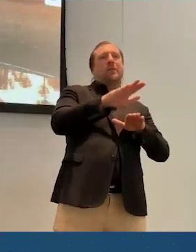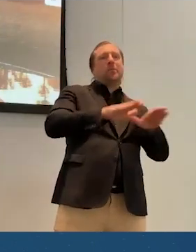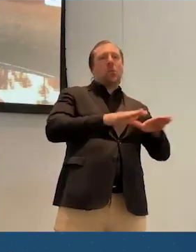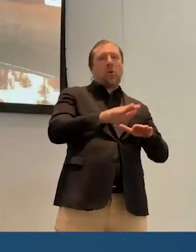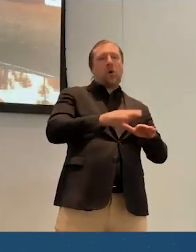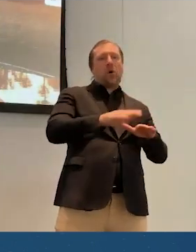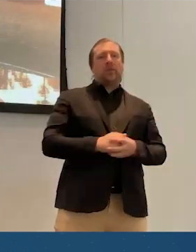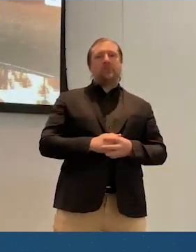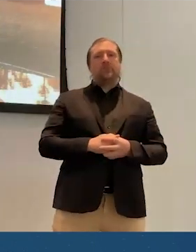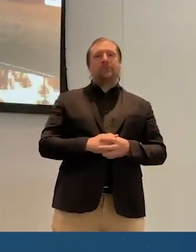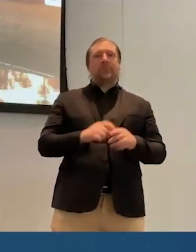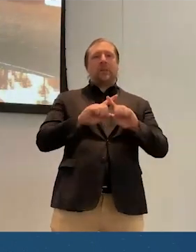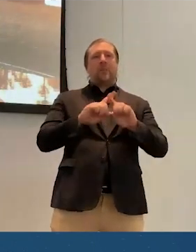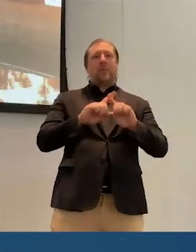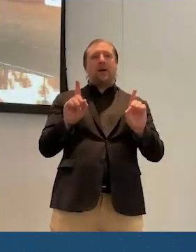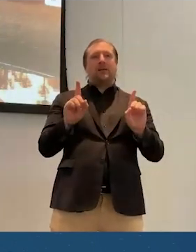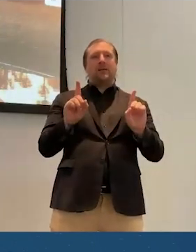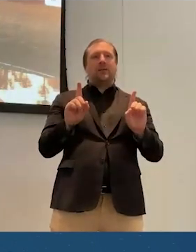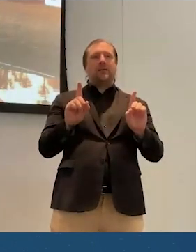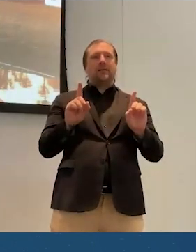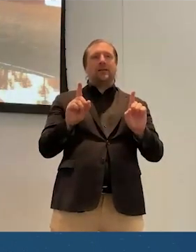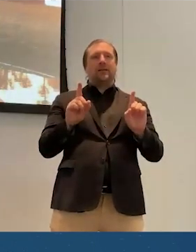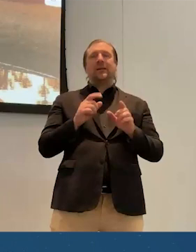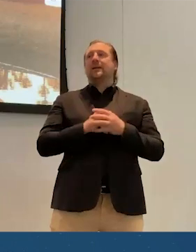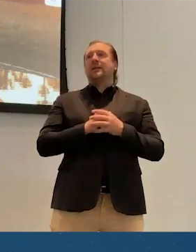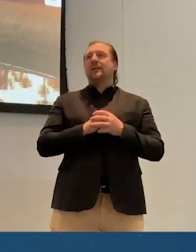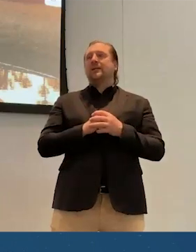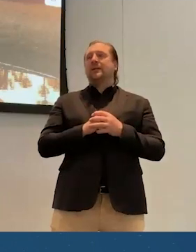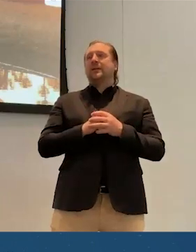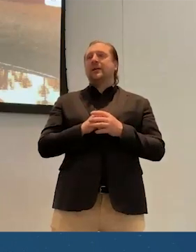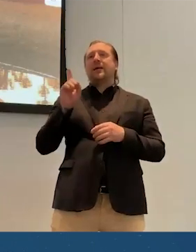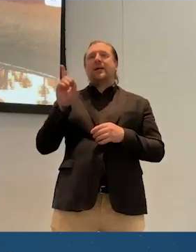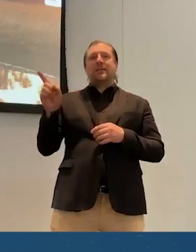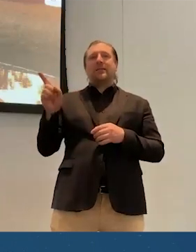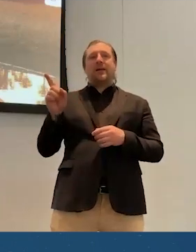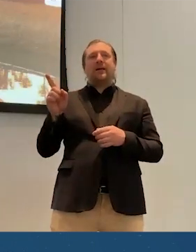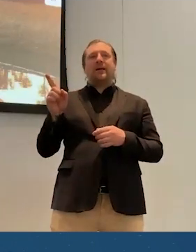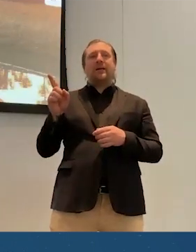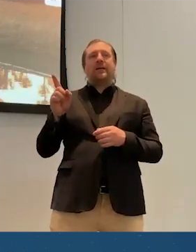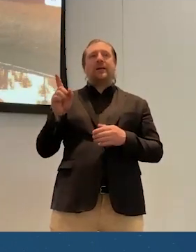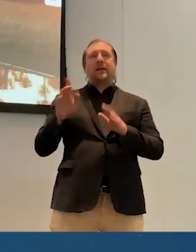However, in any case, they have developed a mental model